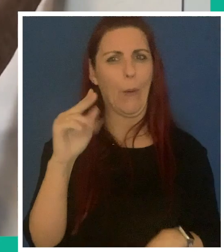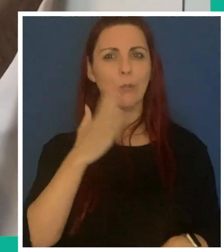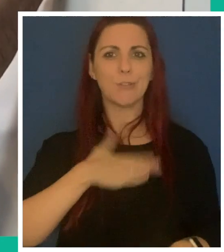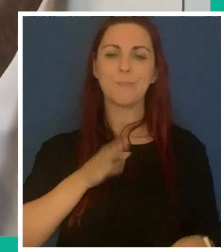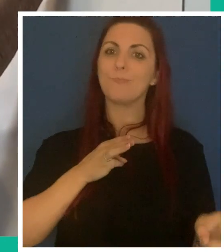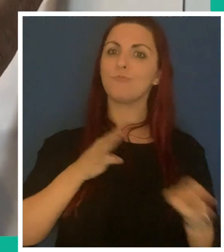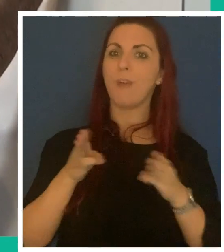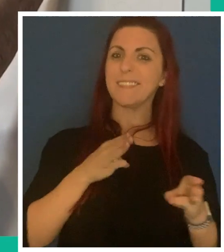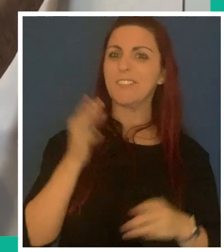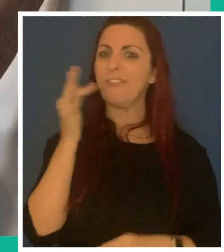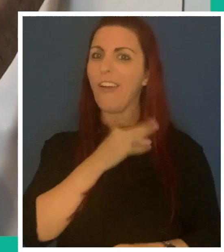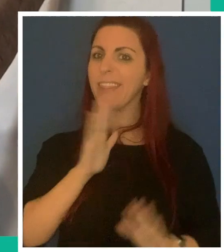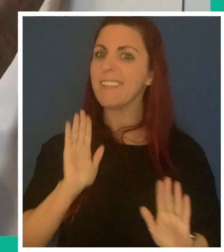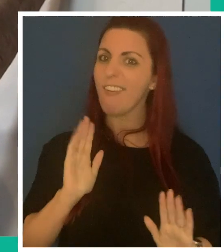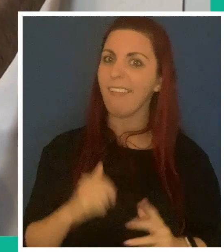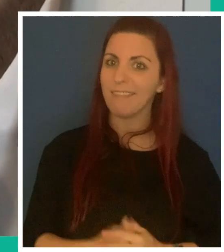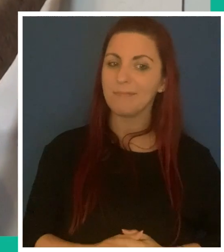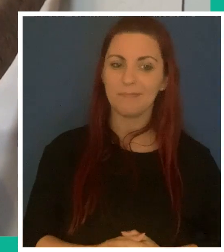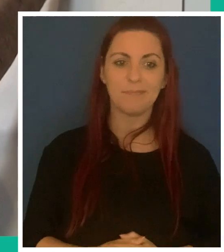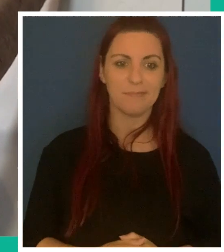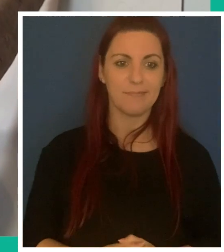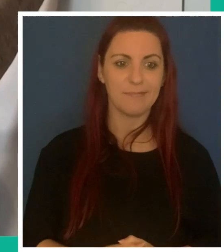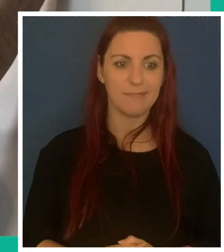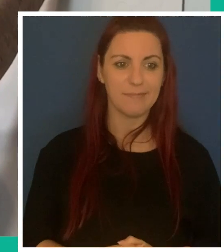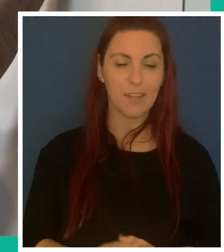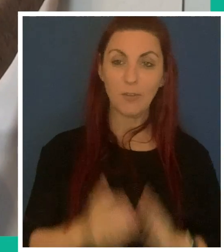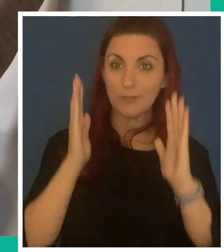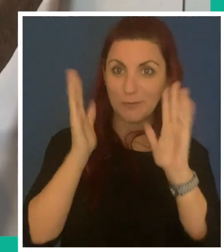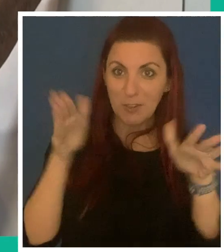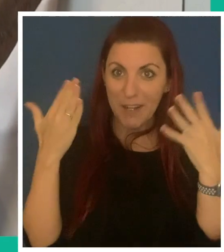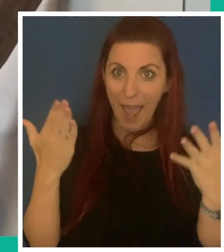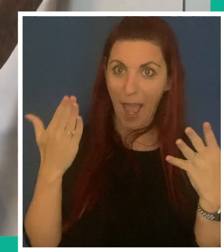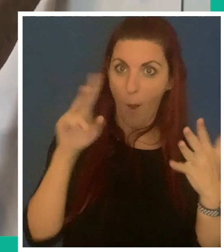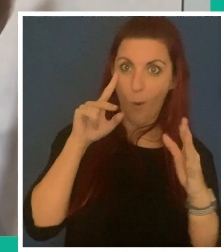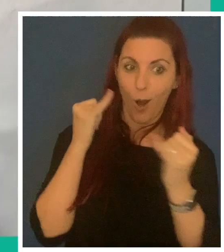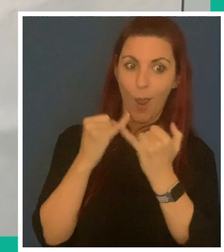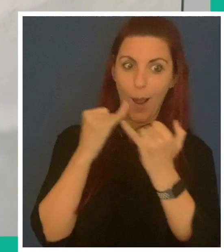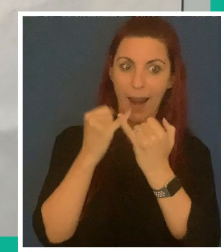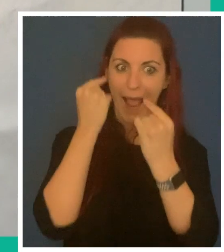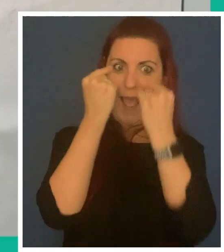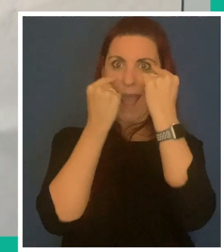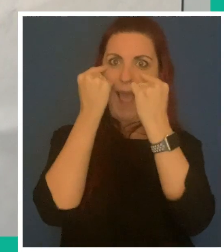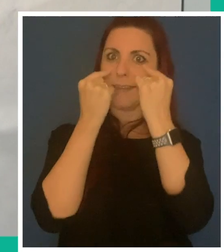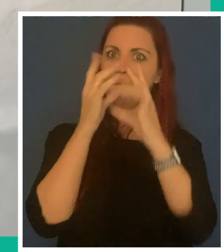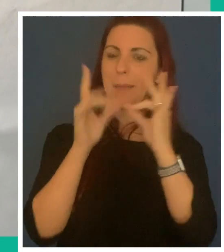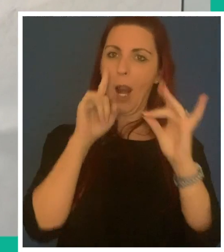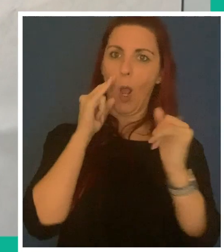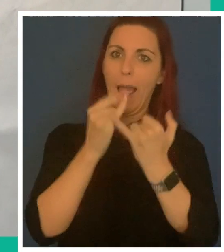So just do the other eye here and there we are, Guzzler's eyes and Guzzler's nose.